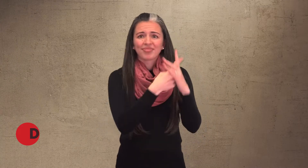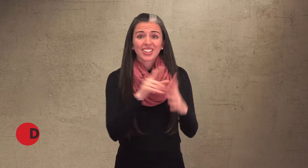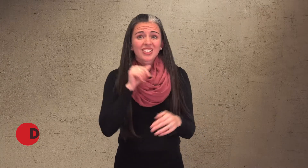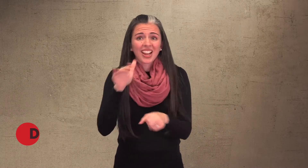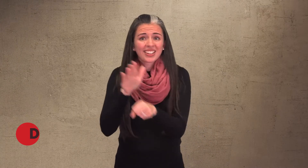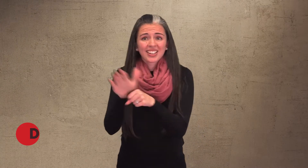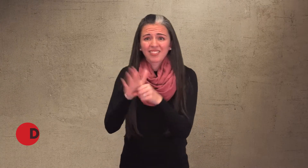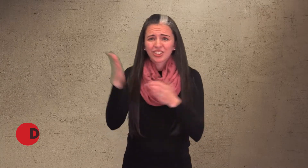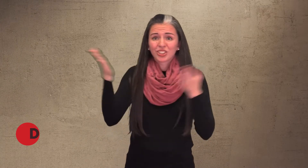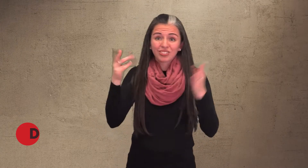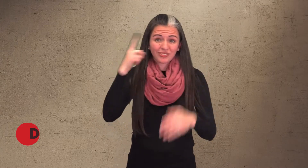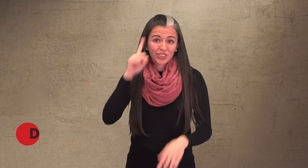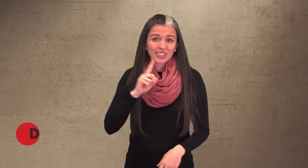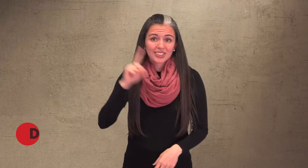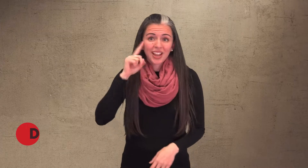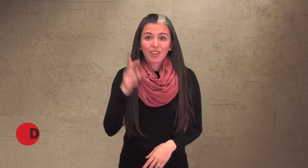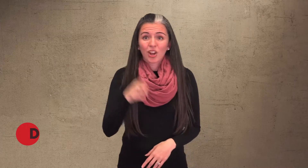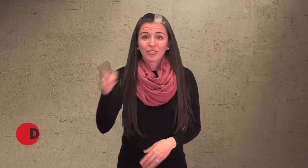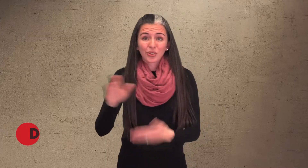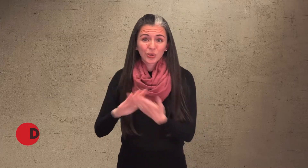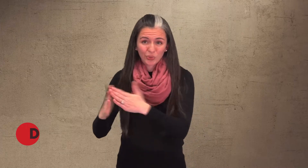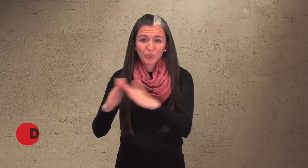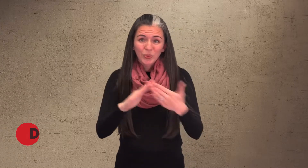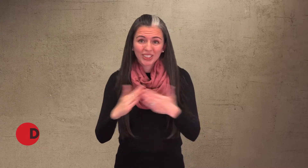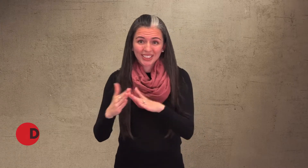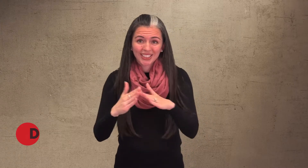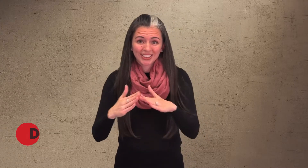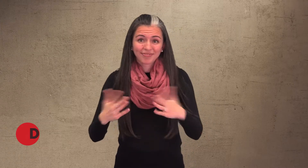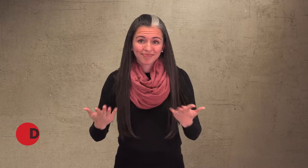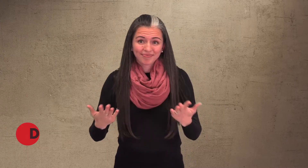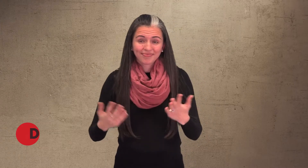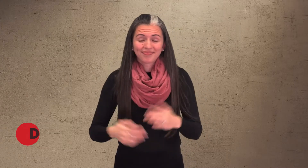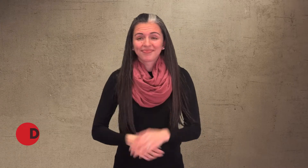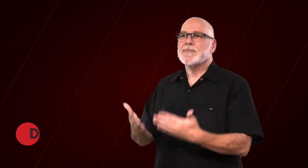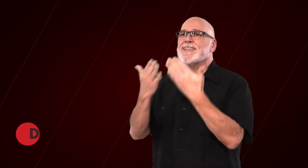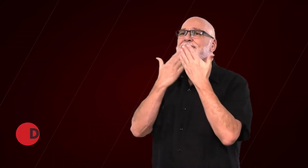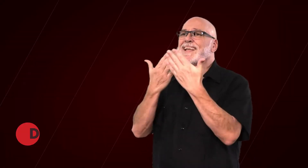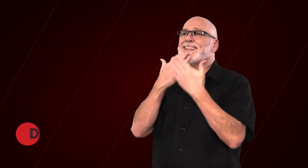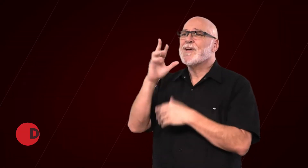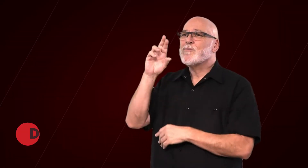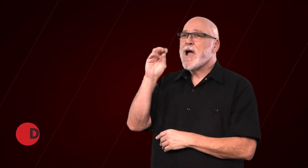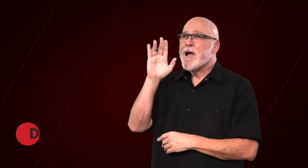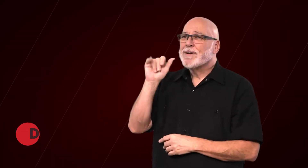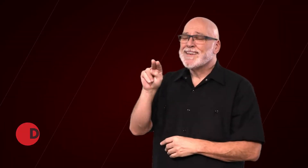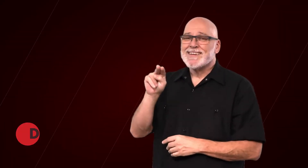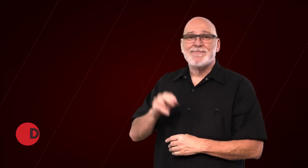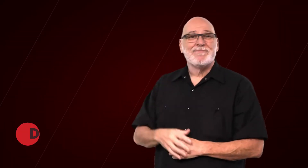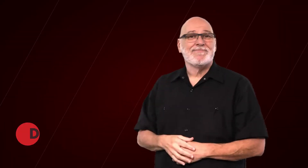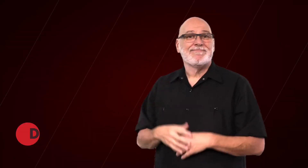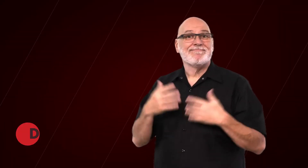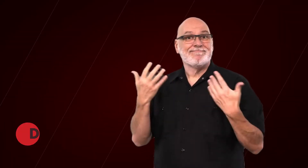that there were not enough services for the Deaf and hard of hearing community. [Anselmo]: Thanks Robyn.